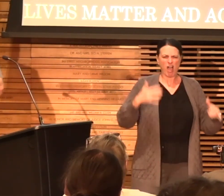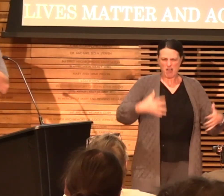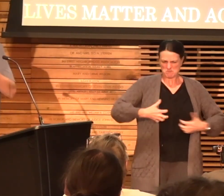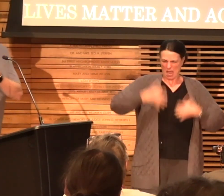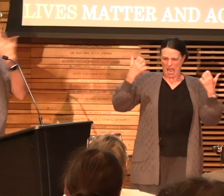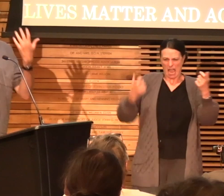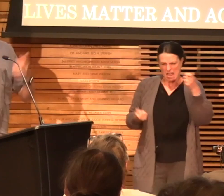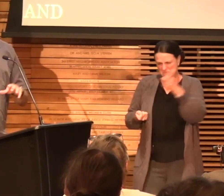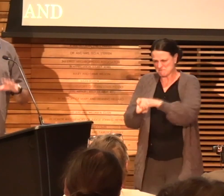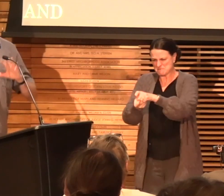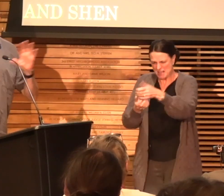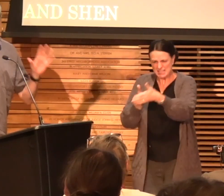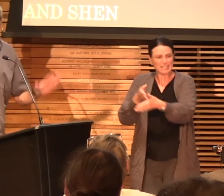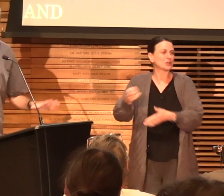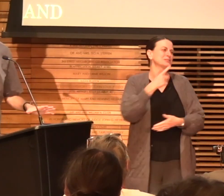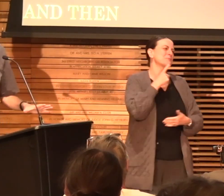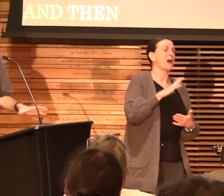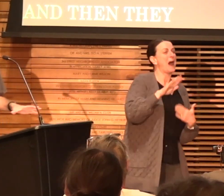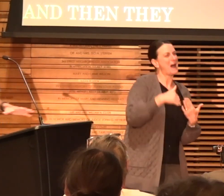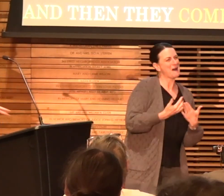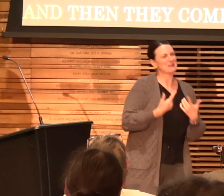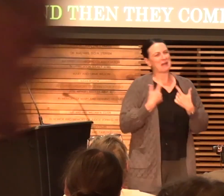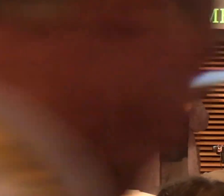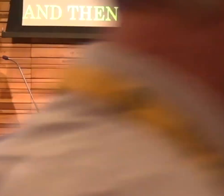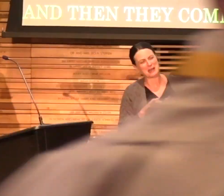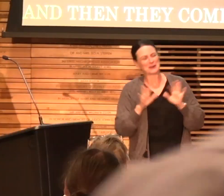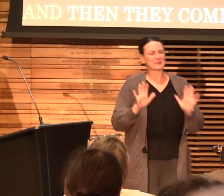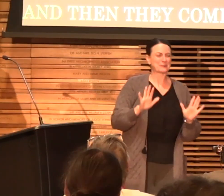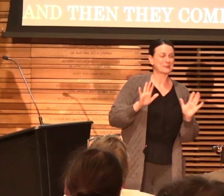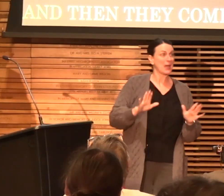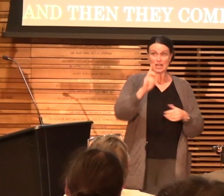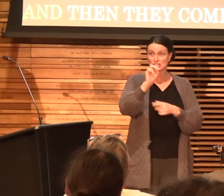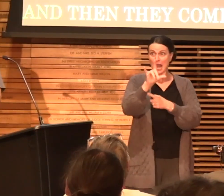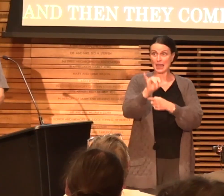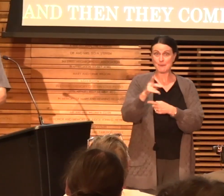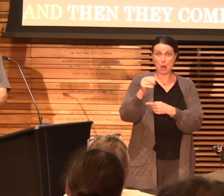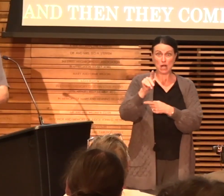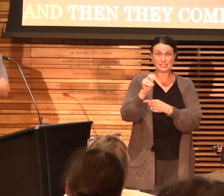And then she comes out and says, "Oh, well, all lives matter." When Dolly Parton does this, it's not an accident, right?